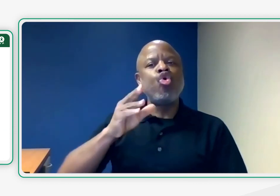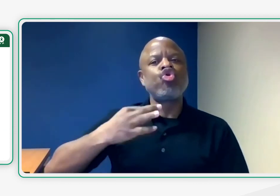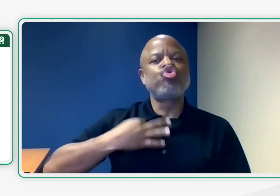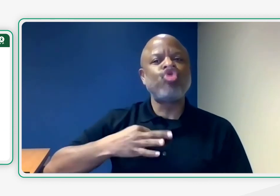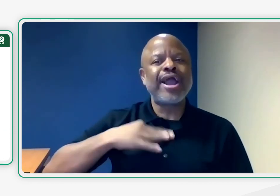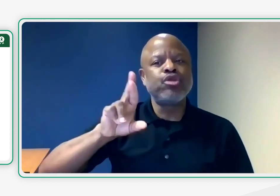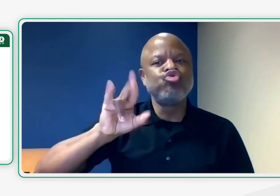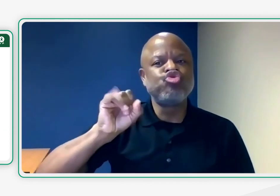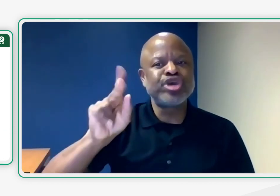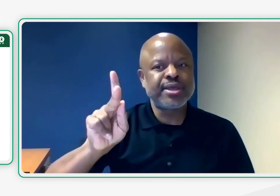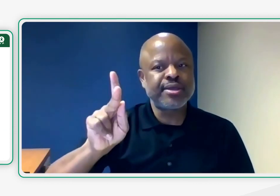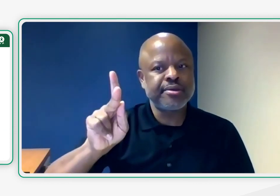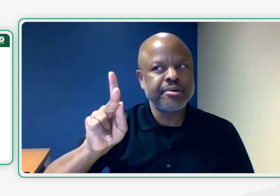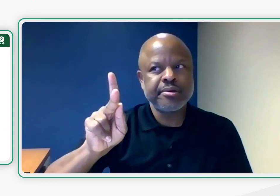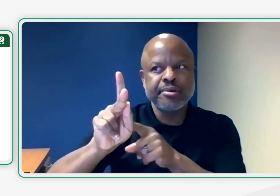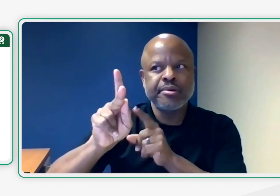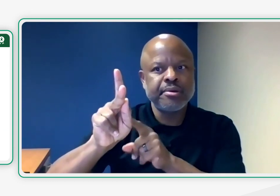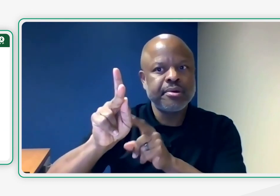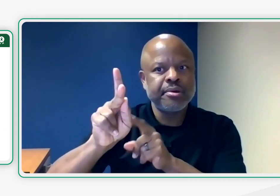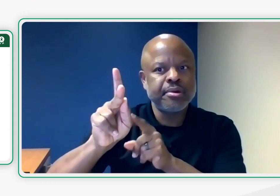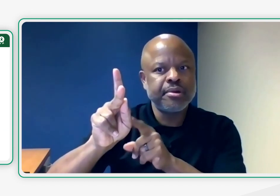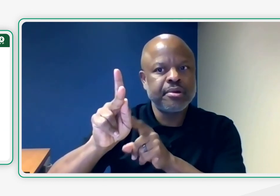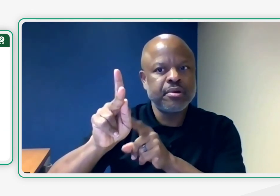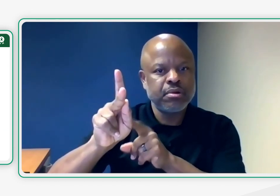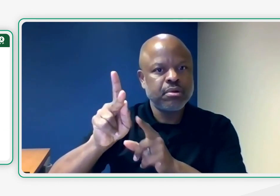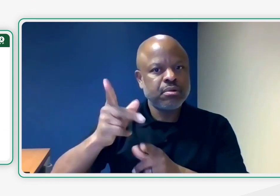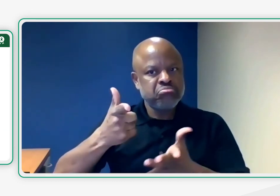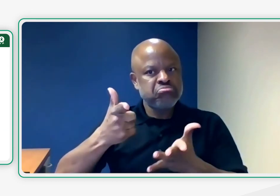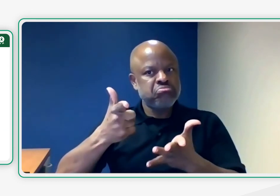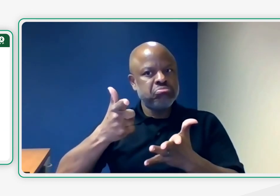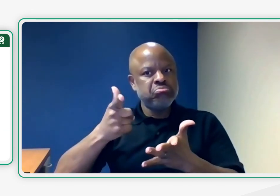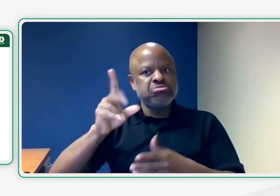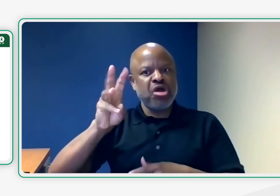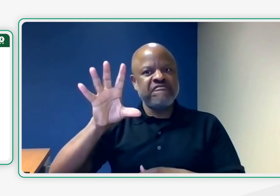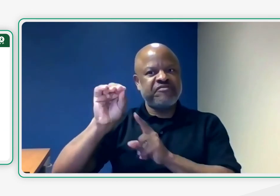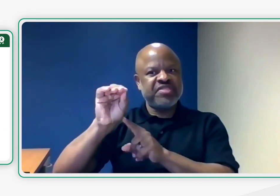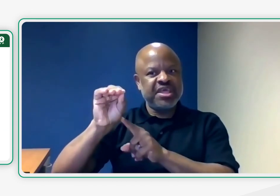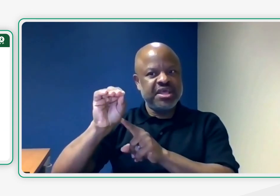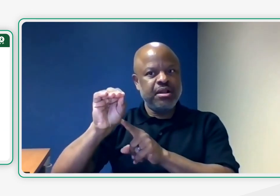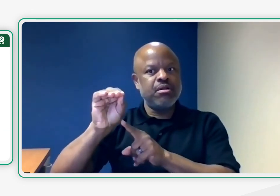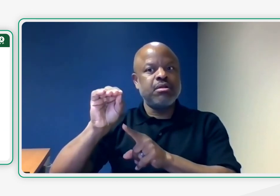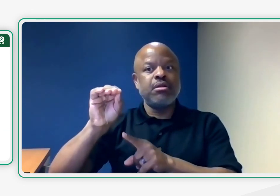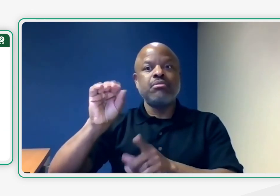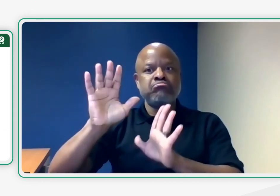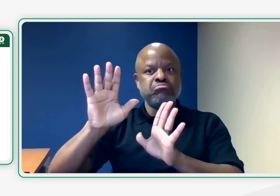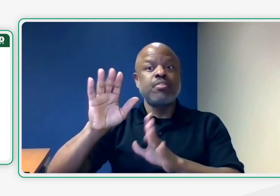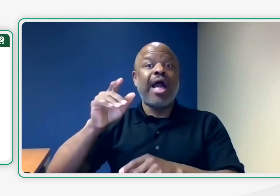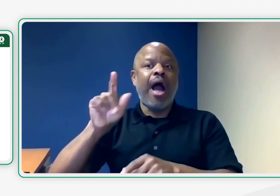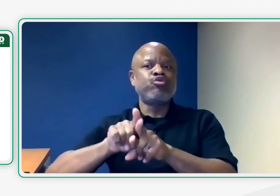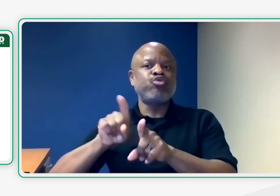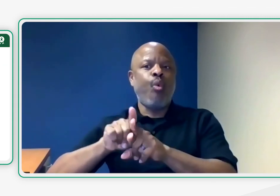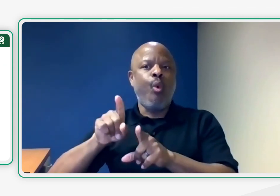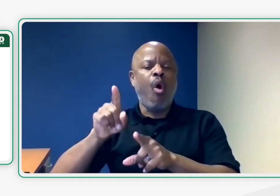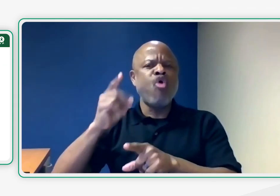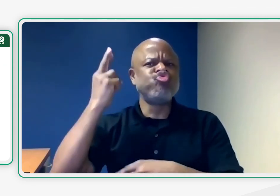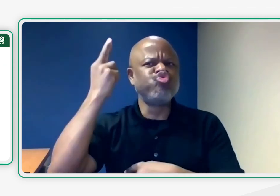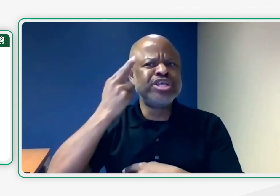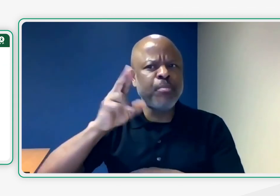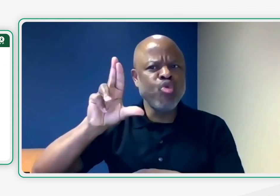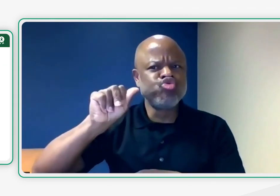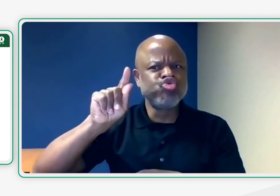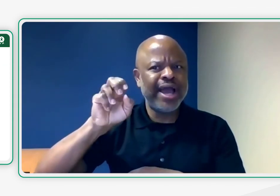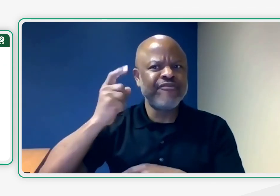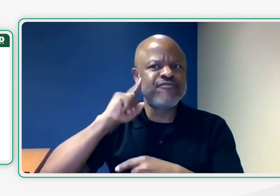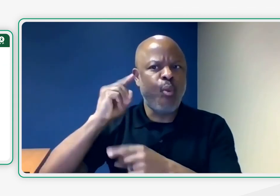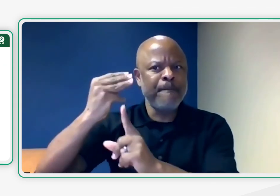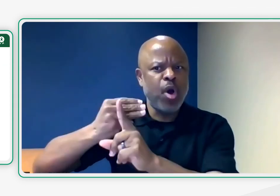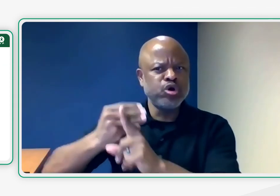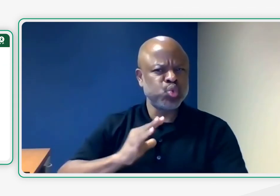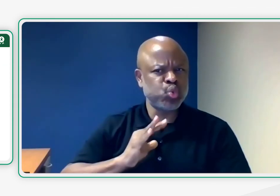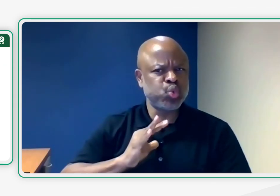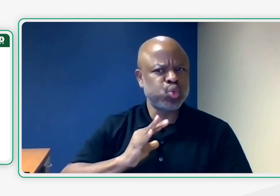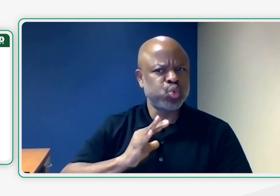and feel that you are in that good credit range, that you’re a good risk,